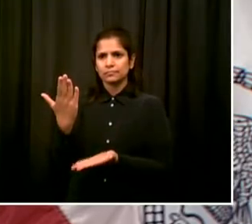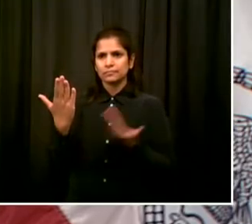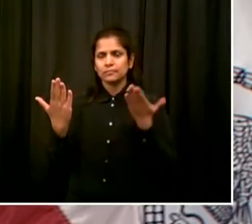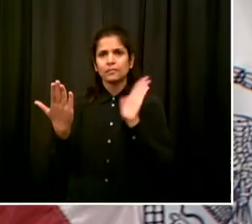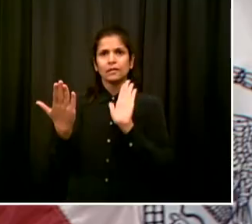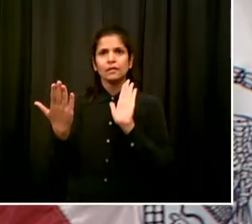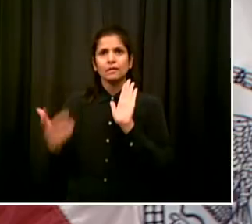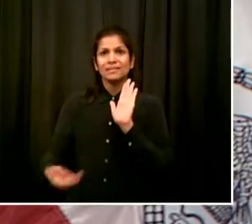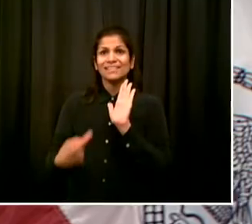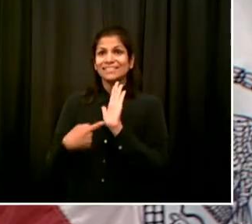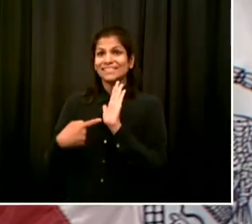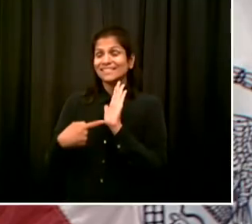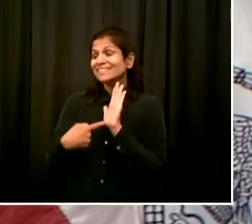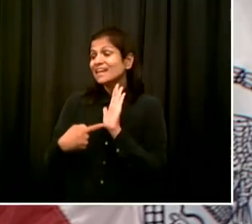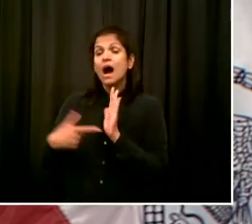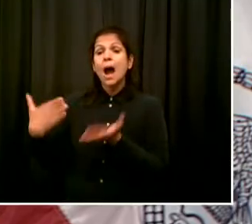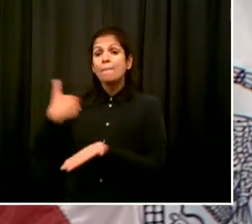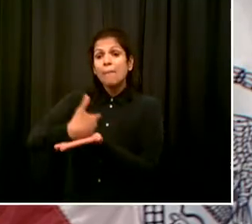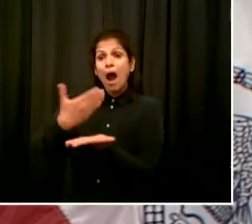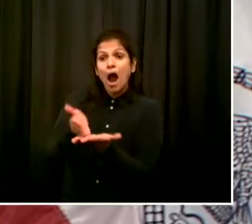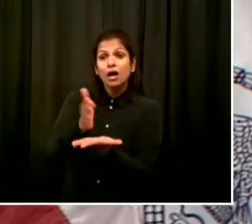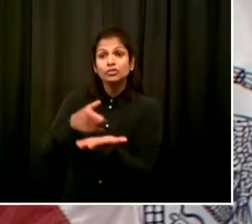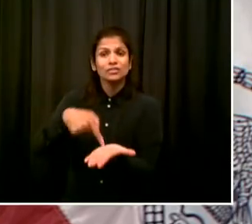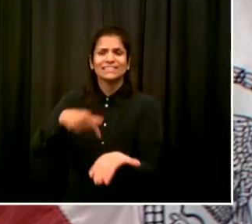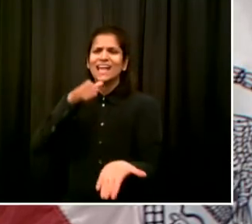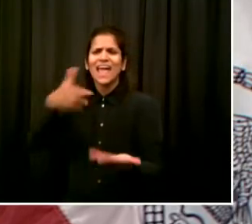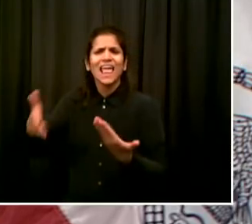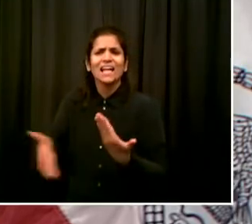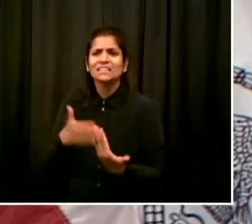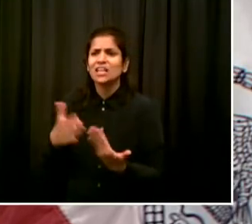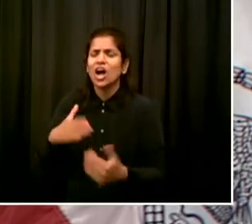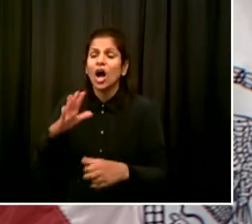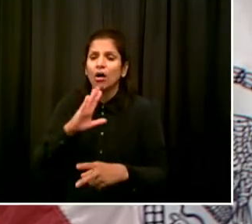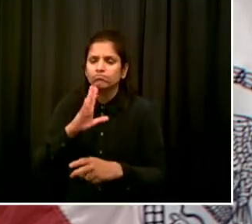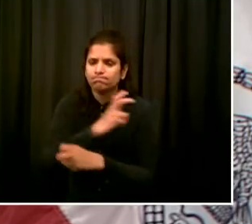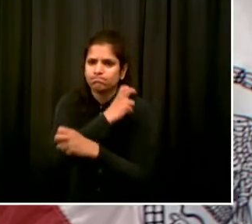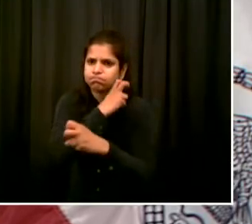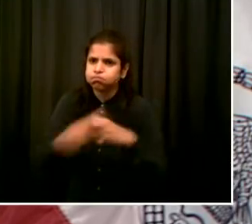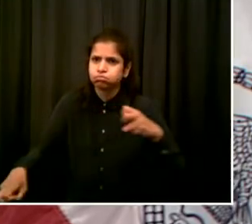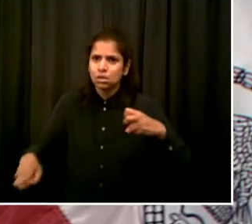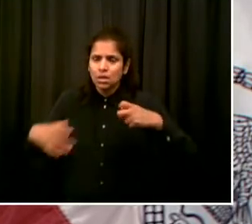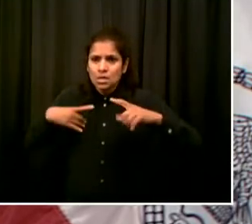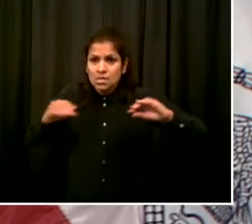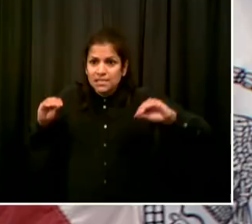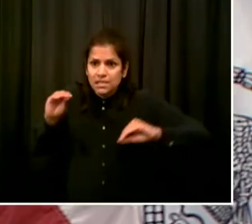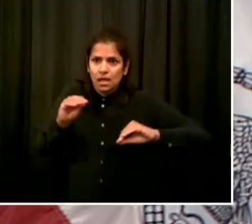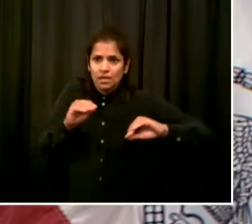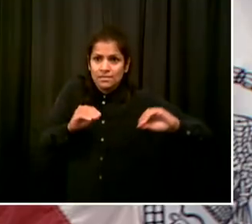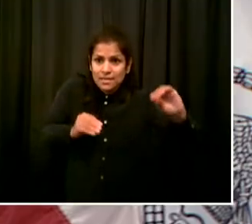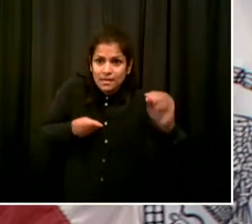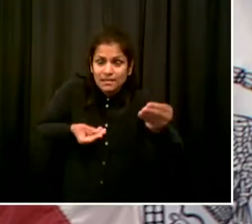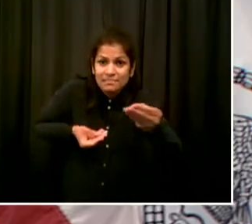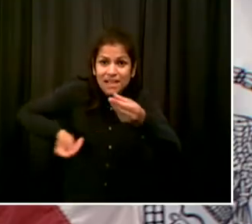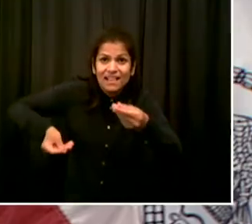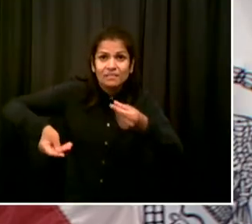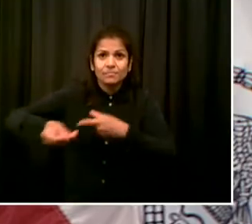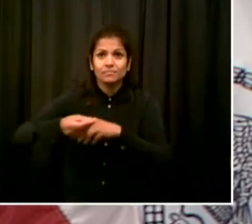THAT IT IS THE REAL THING AND I THINK YOU WILL NEED TO BE MORE HONEST IN THEIR ASSESSMENTS OF WHAT IS HAPPENING HERE. IT IS NOT EASY TO SAY WE WILL